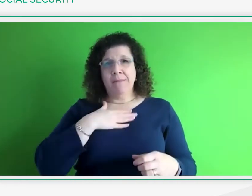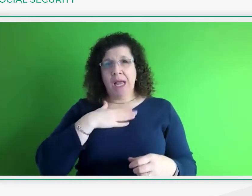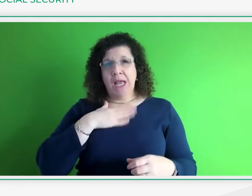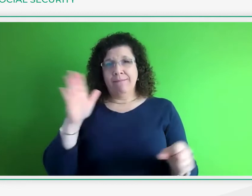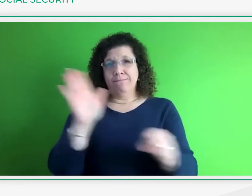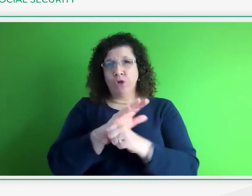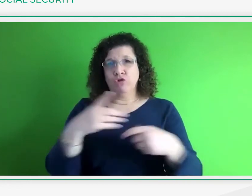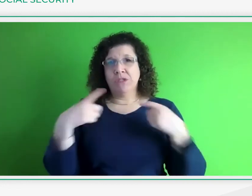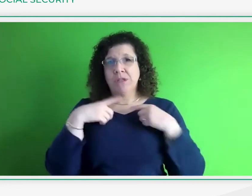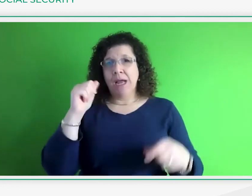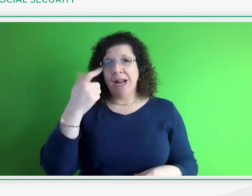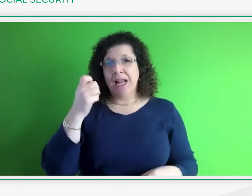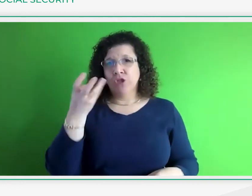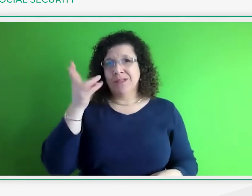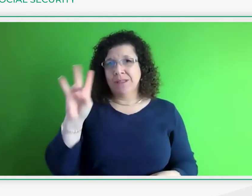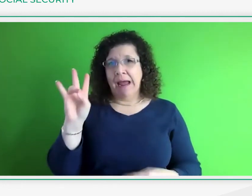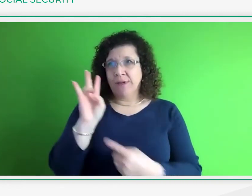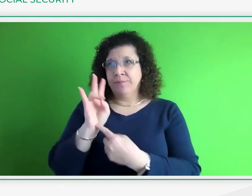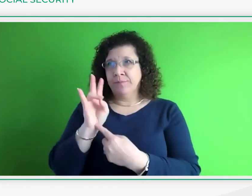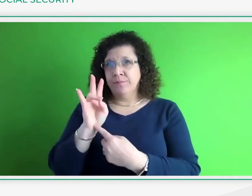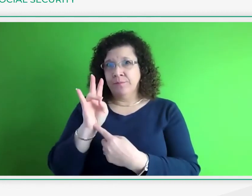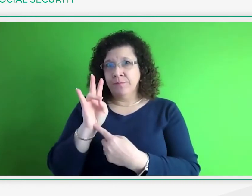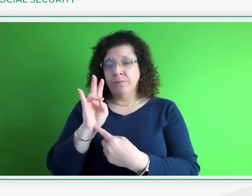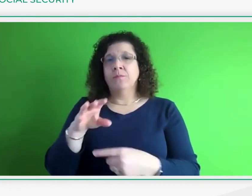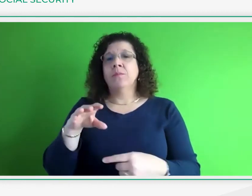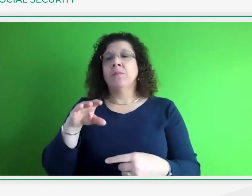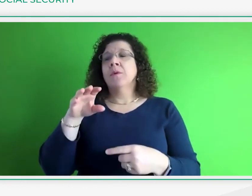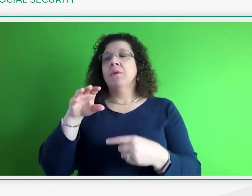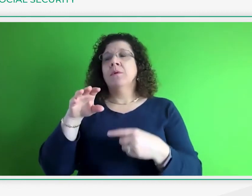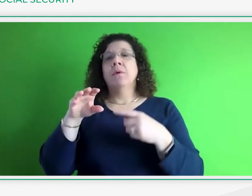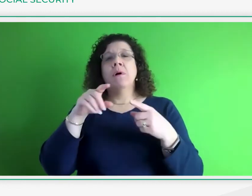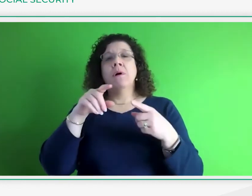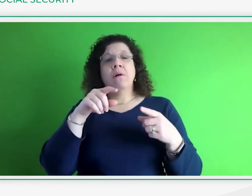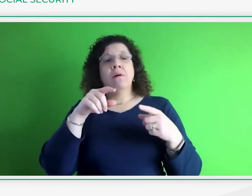age as a deaf individual. For example, my full retirement age is 67 years old.